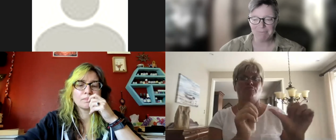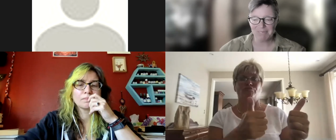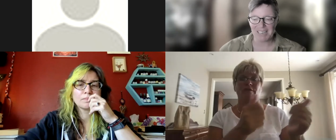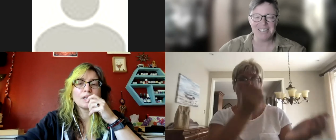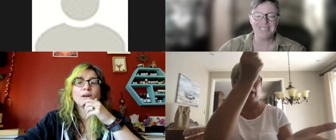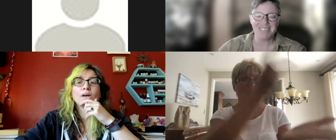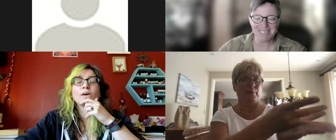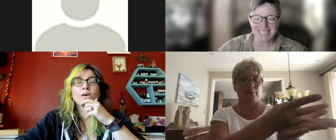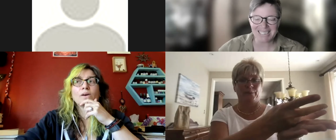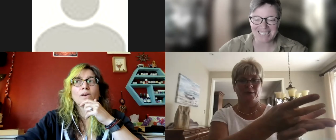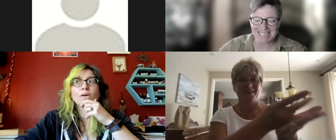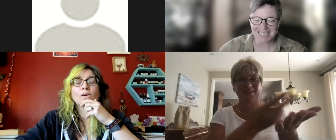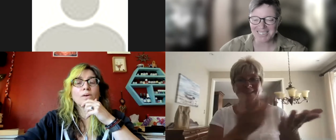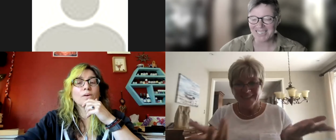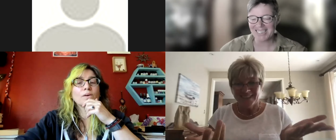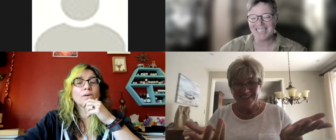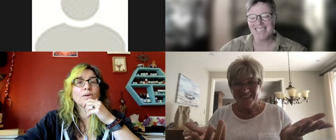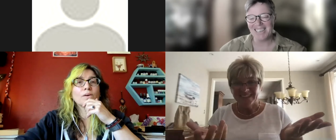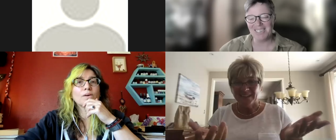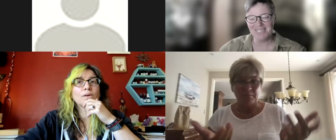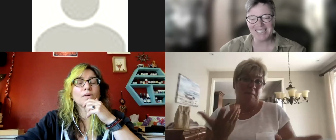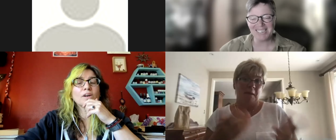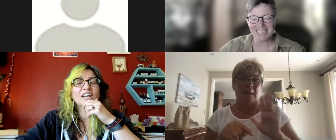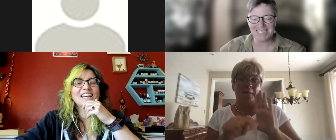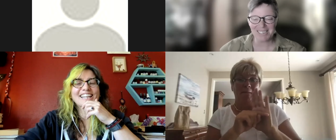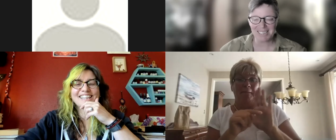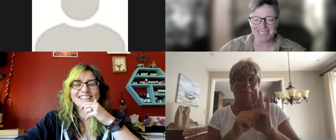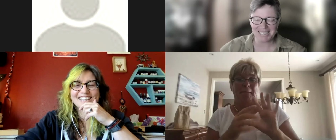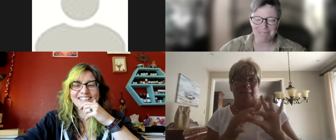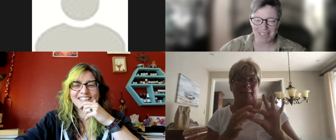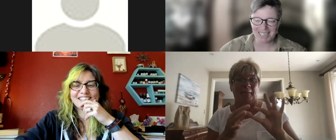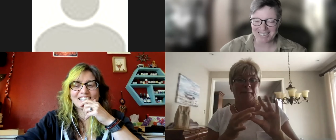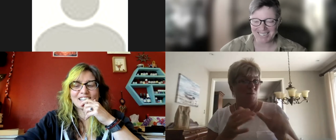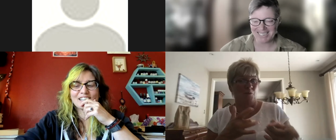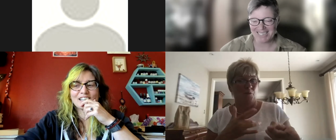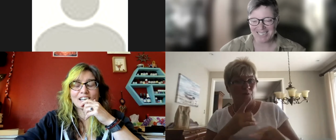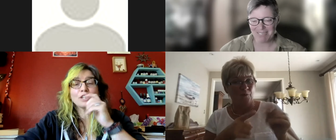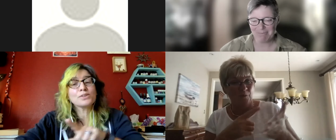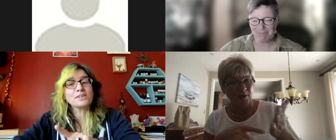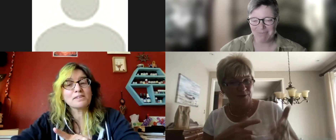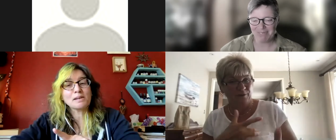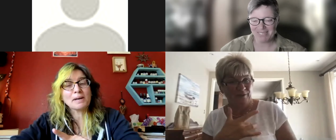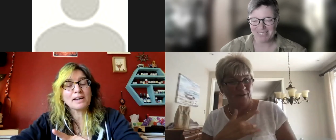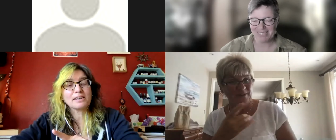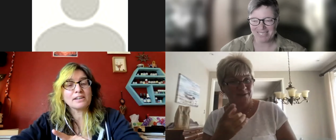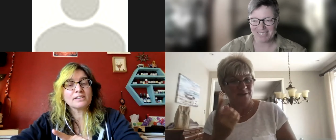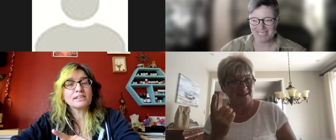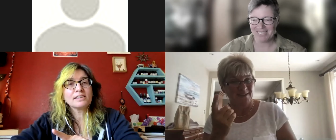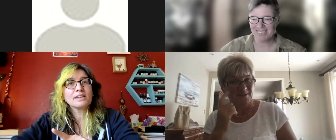I don't know, is that cynical, or do you see the same pattern? Wendy Chisholm: I do see the same pattern,